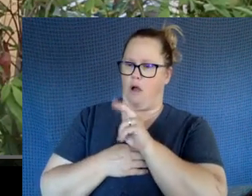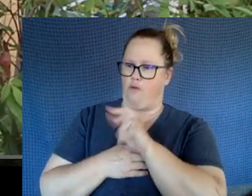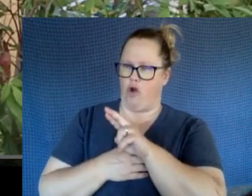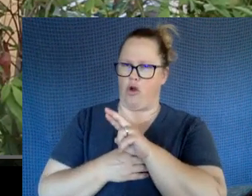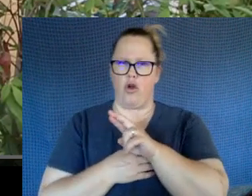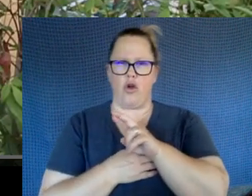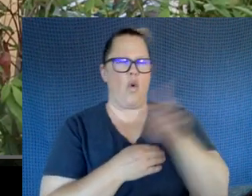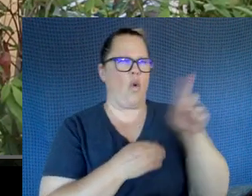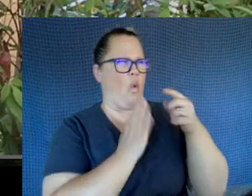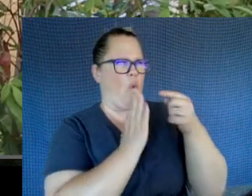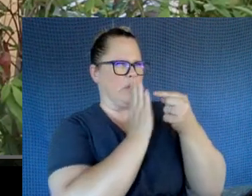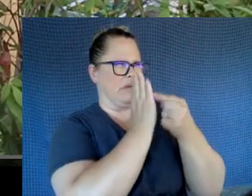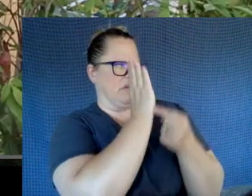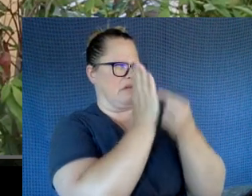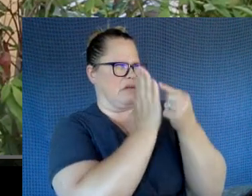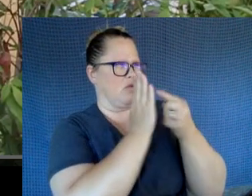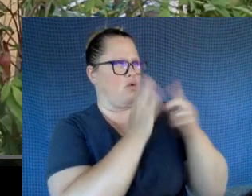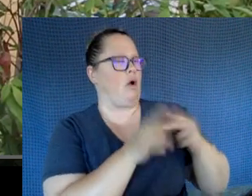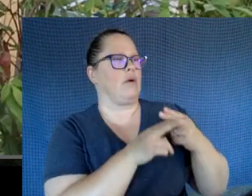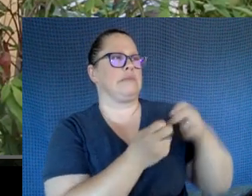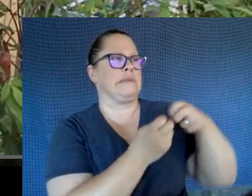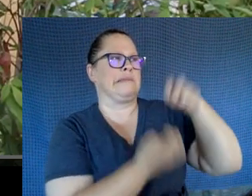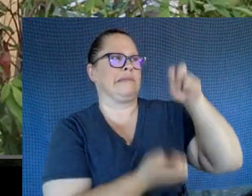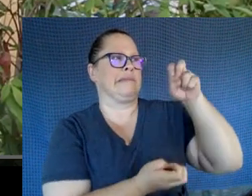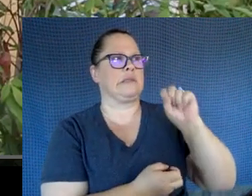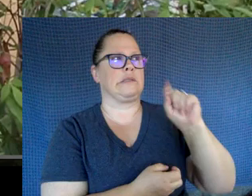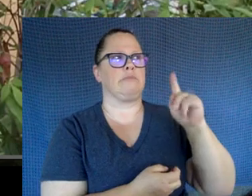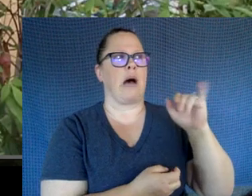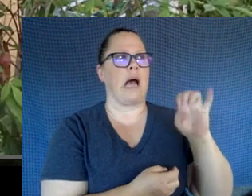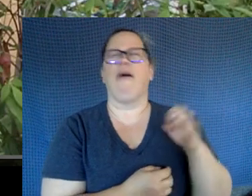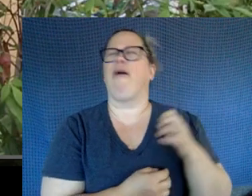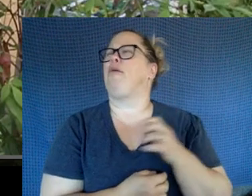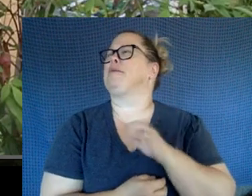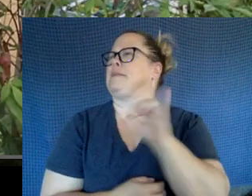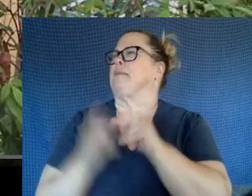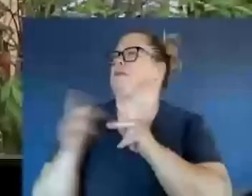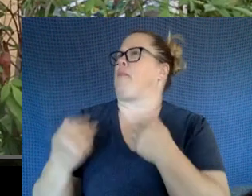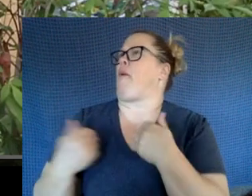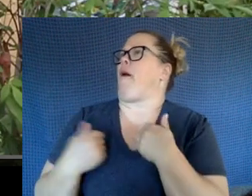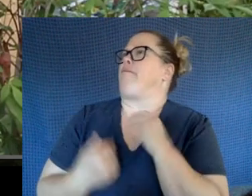book? The spine. My gosh, Just like people have and what do we call this part of